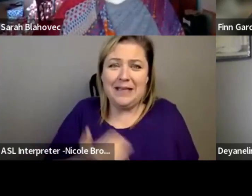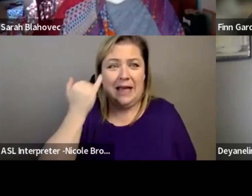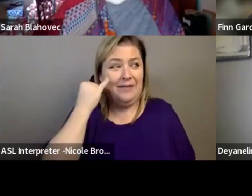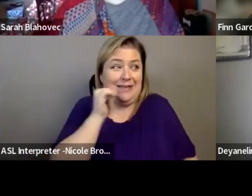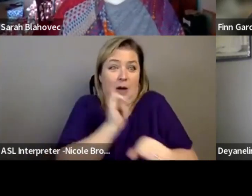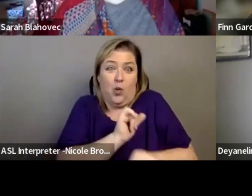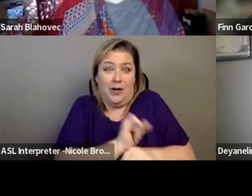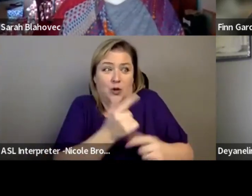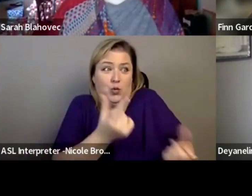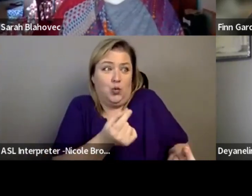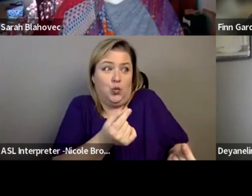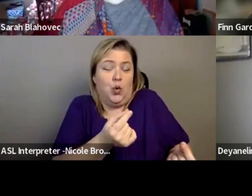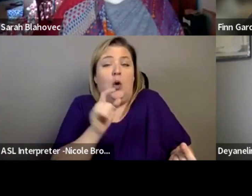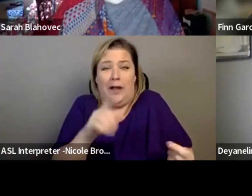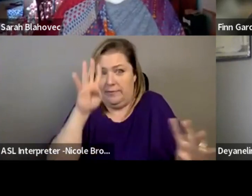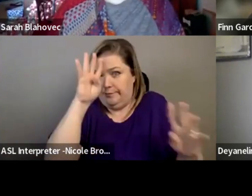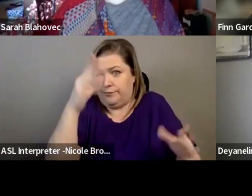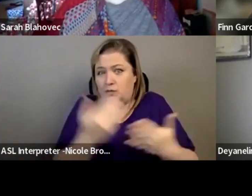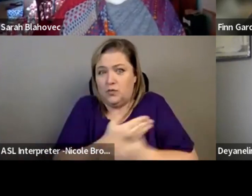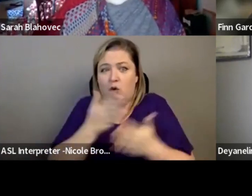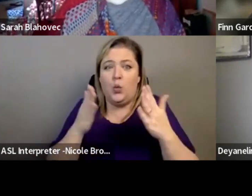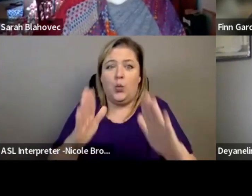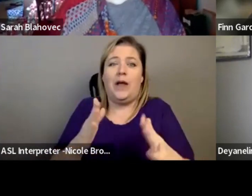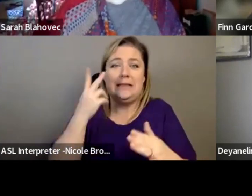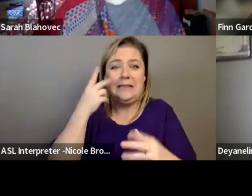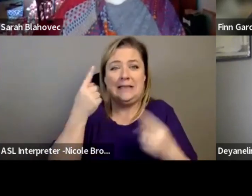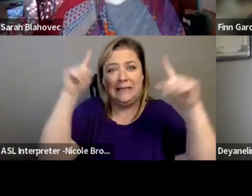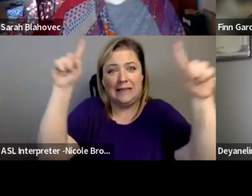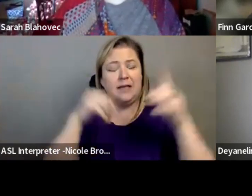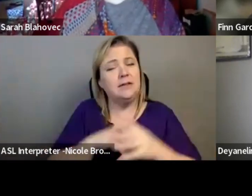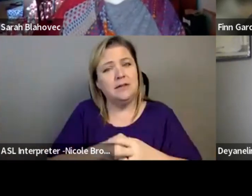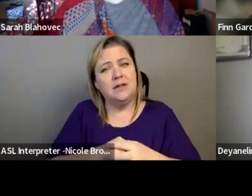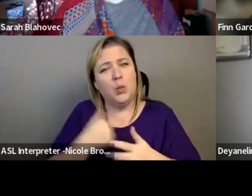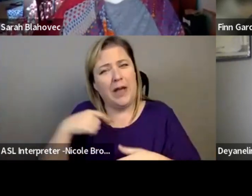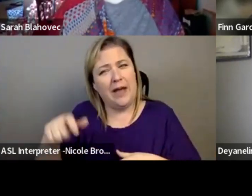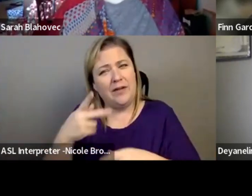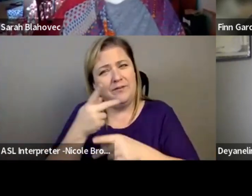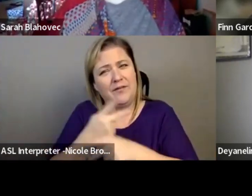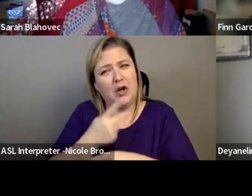new ways to make it work. We've got to figure out ways in which